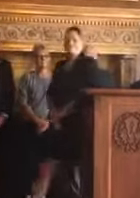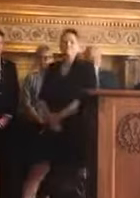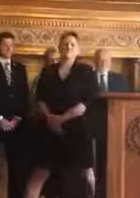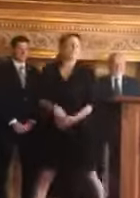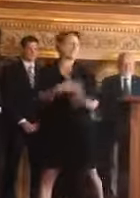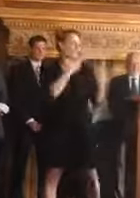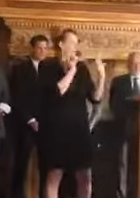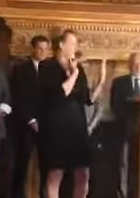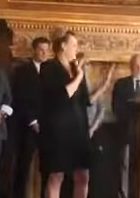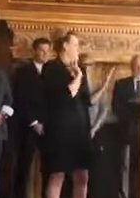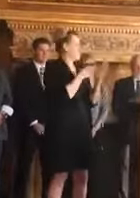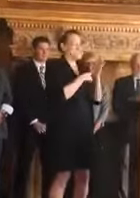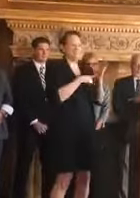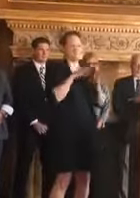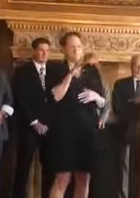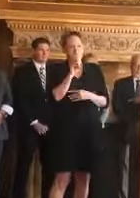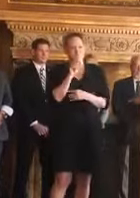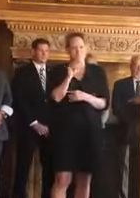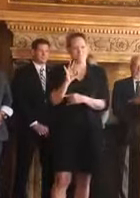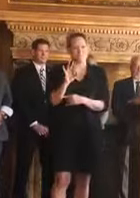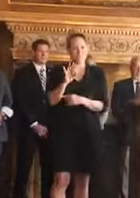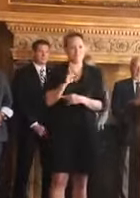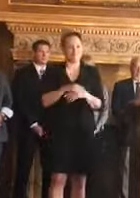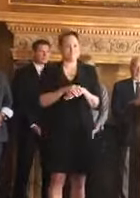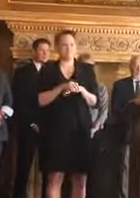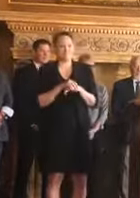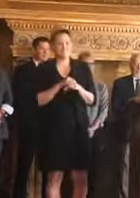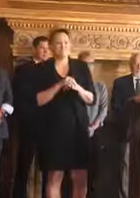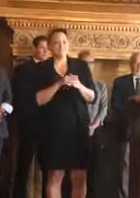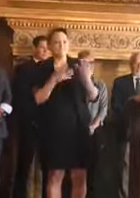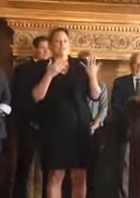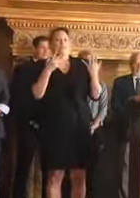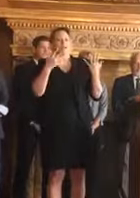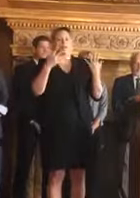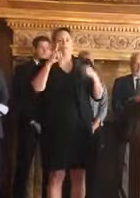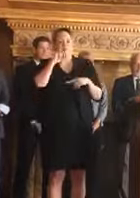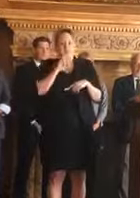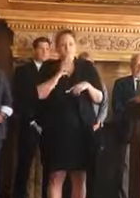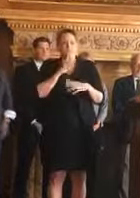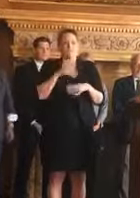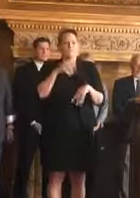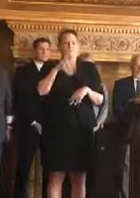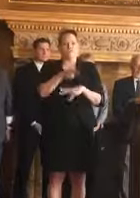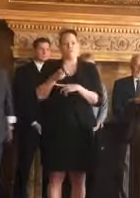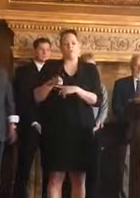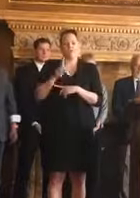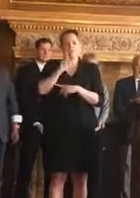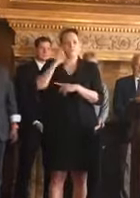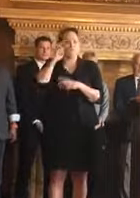So, thank you very much. Thank you, Representative Brostoff.